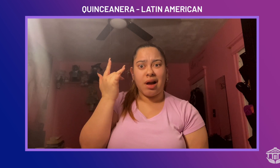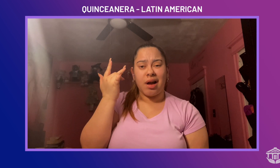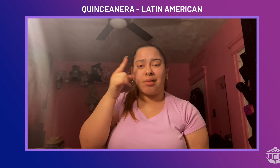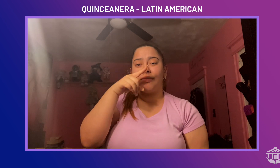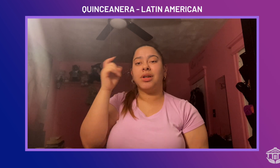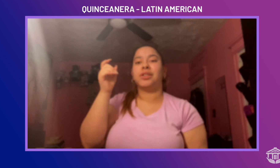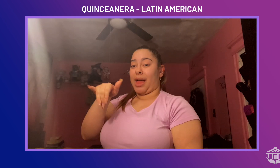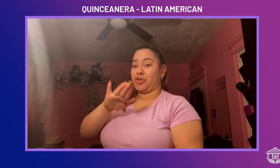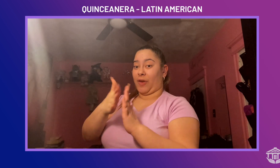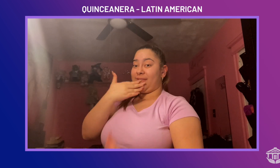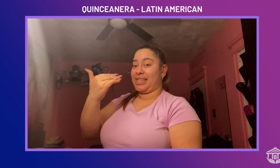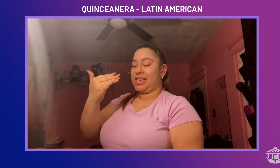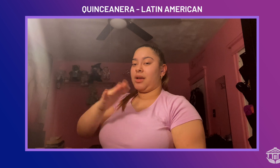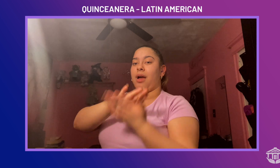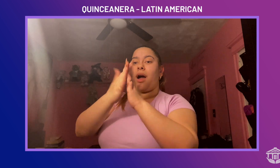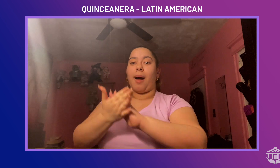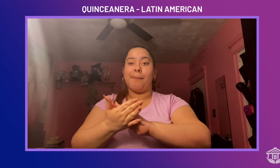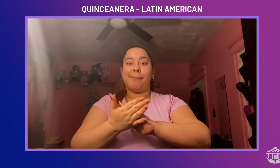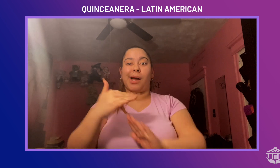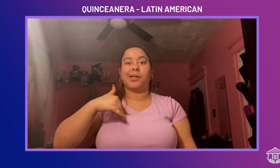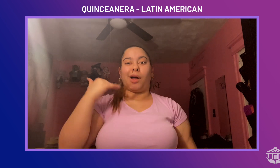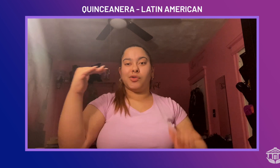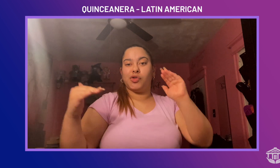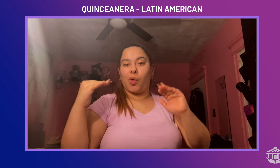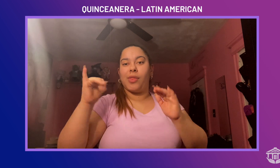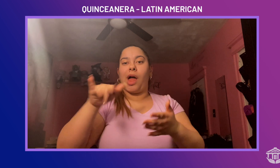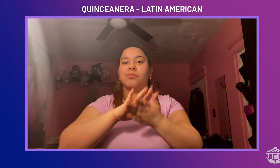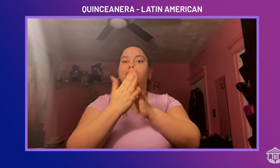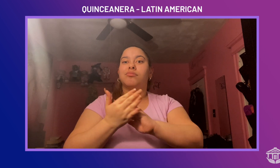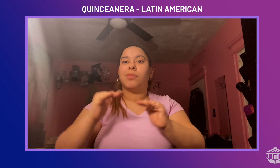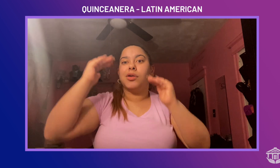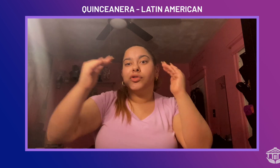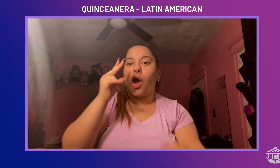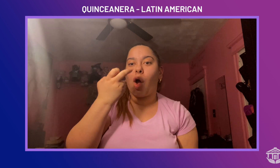Turning fifteen marks the transition into adulthood. To mark this big transition,